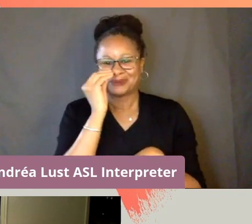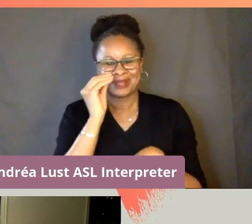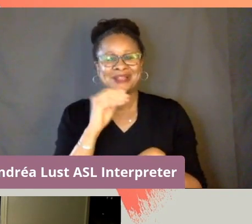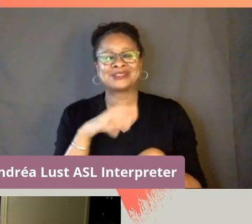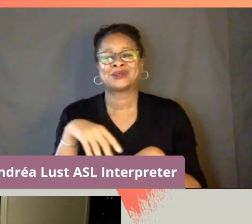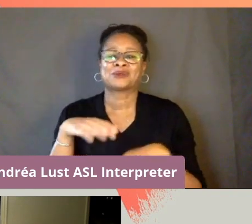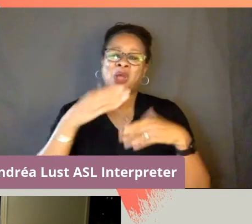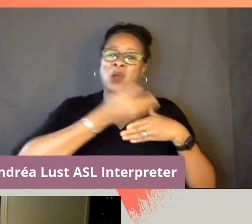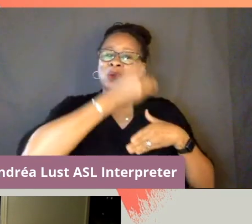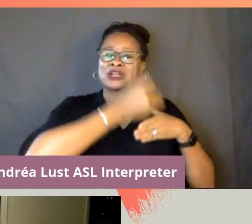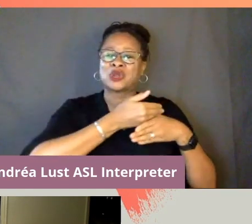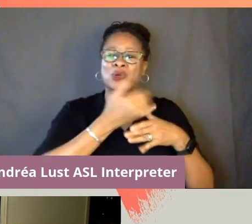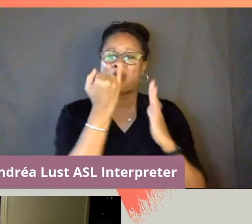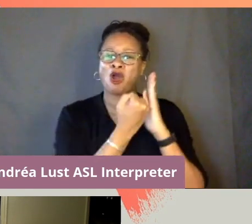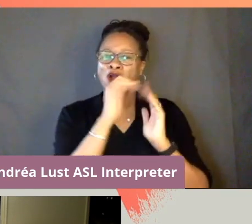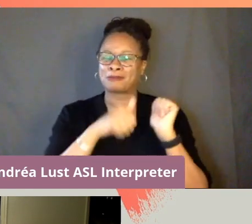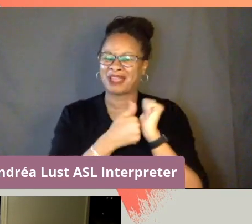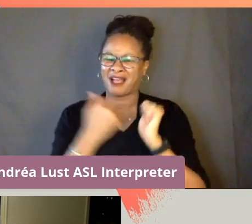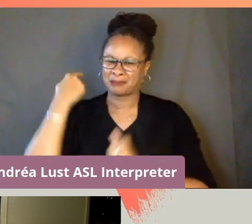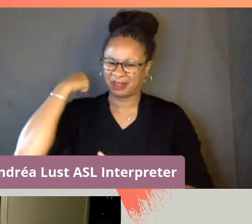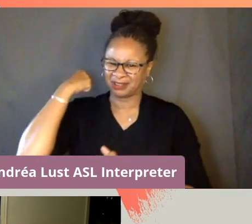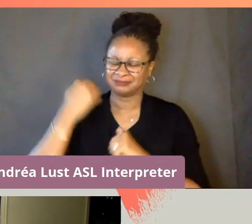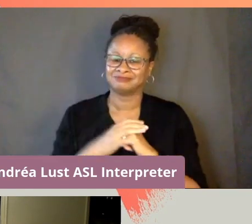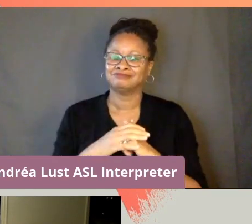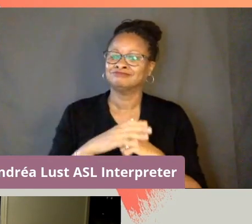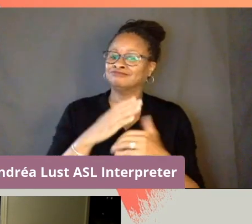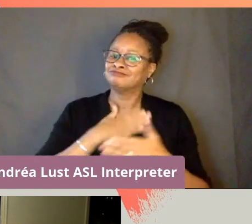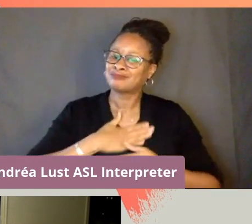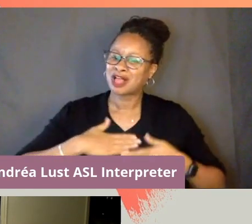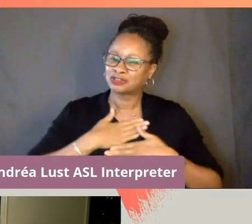It's my absolute pleasure and honor to moderate this session.